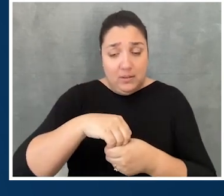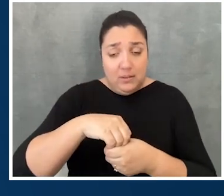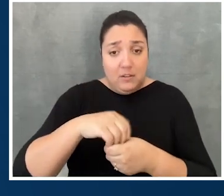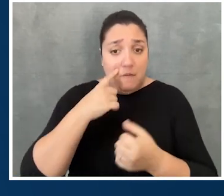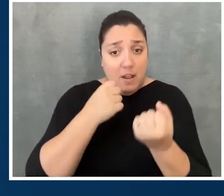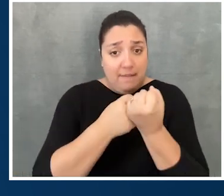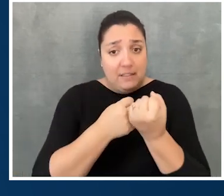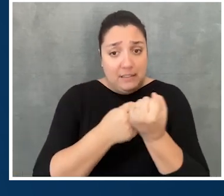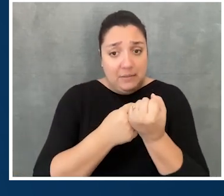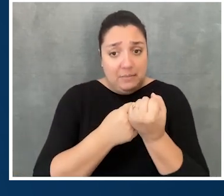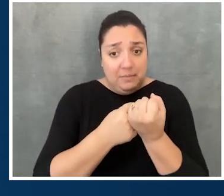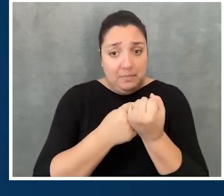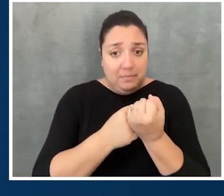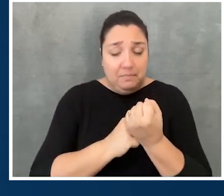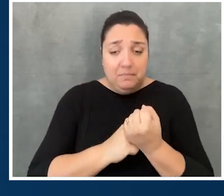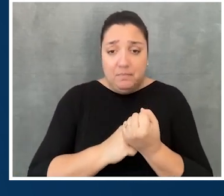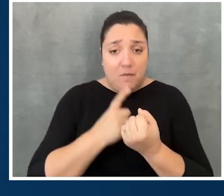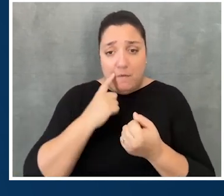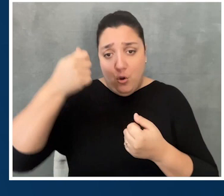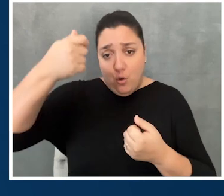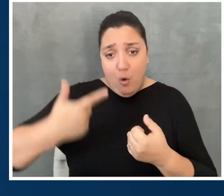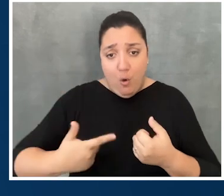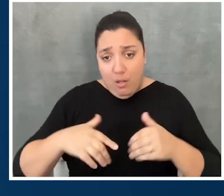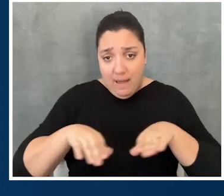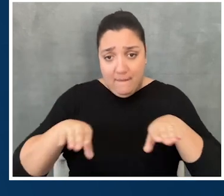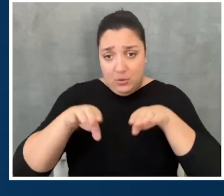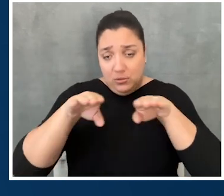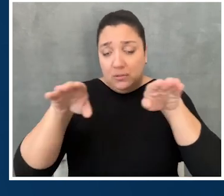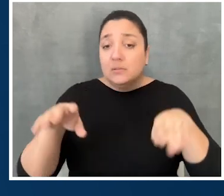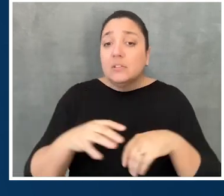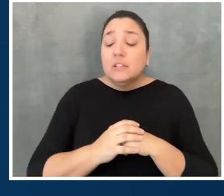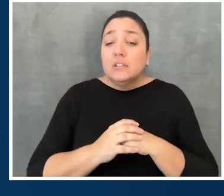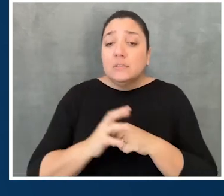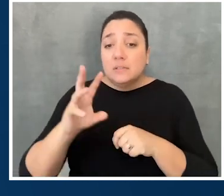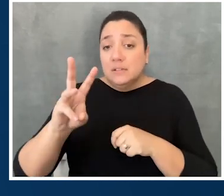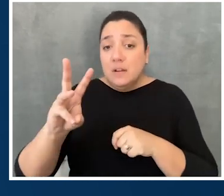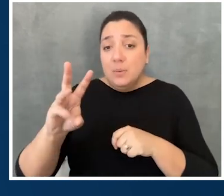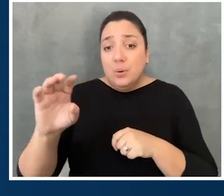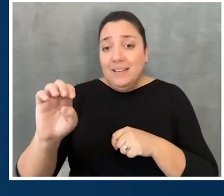in advocacy at all levels. And, you know, WEI has really done a lot of work